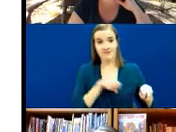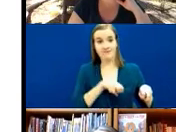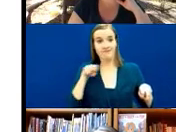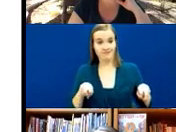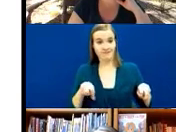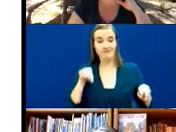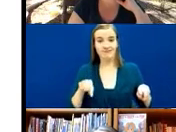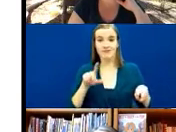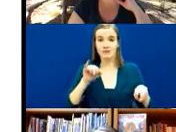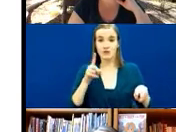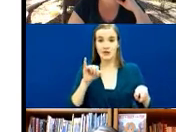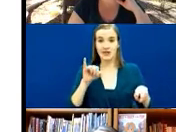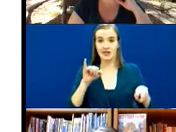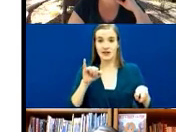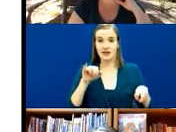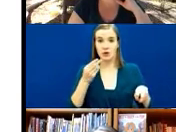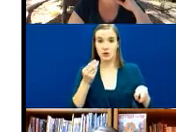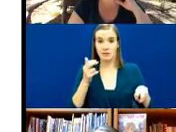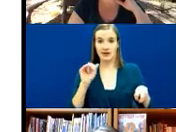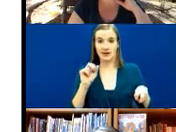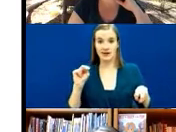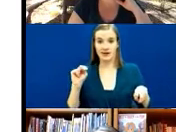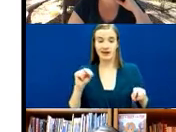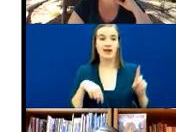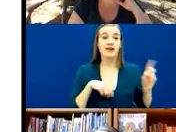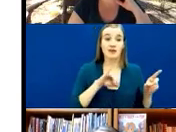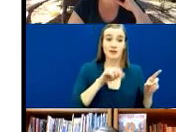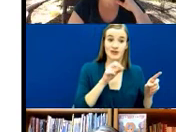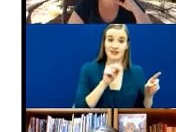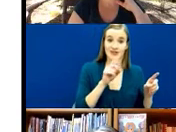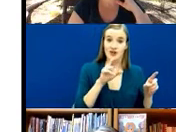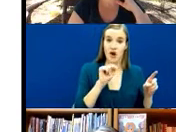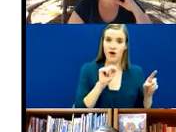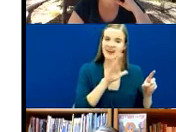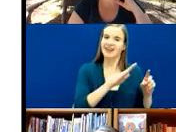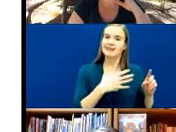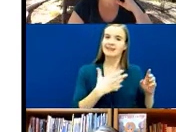known as the father of the ADA. So I felt really privileged to learn from